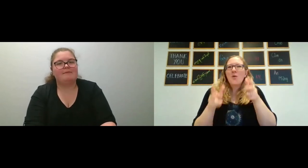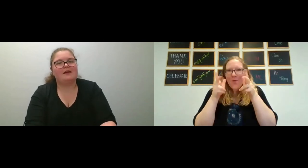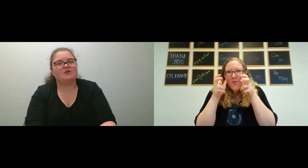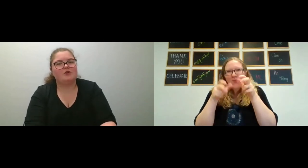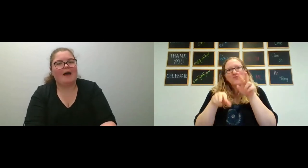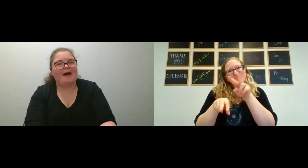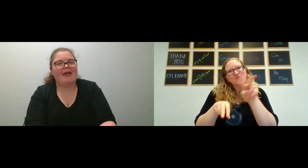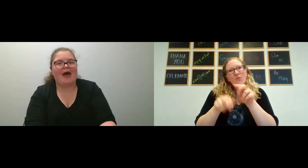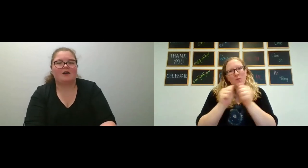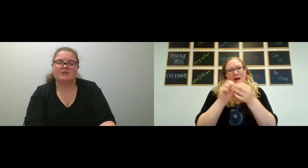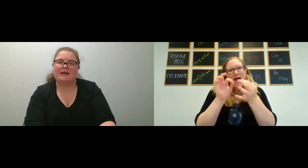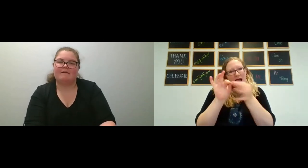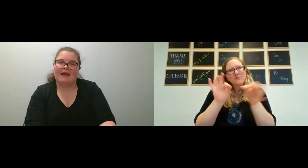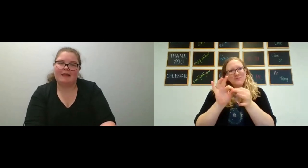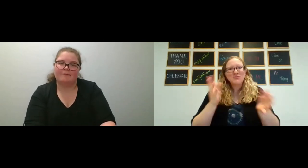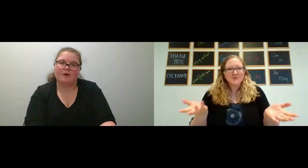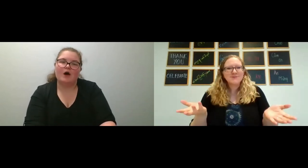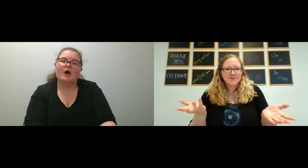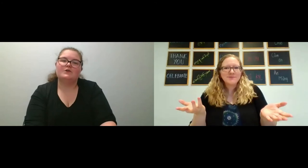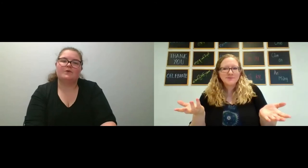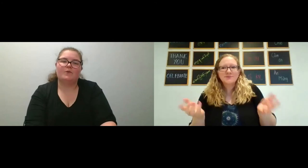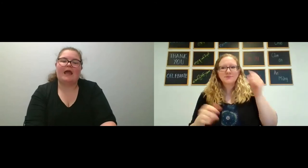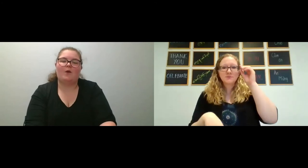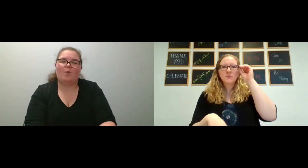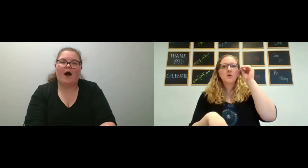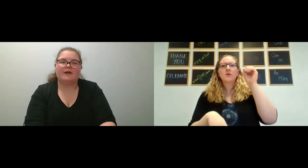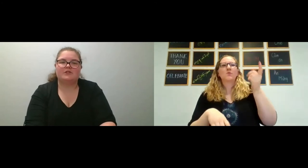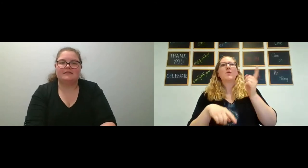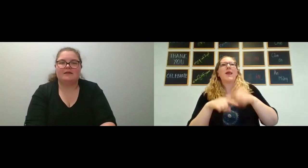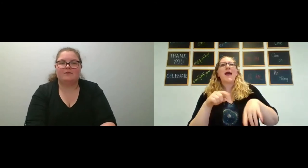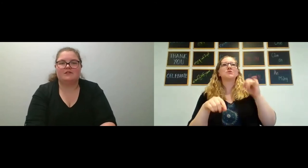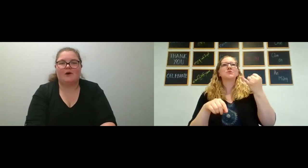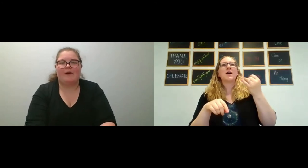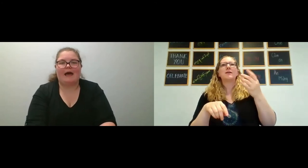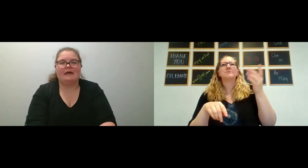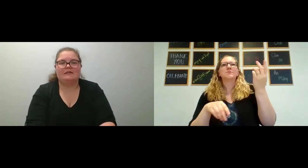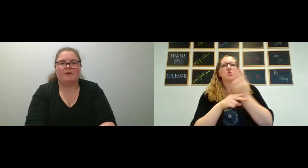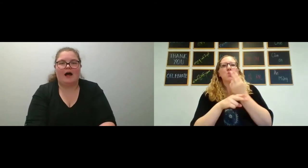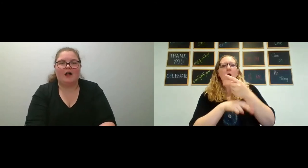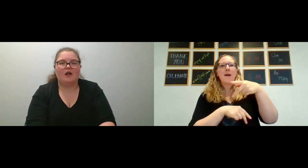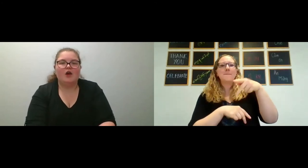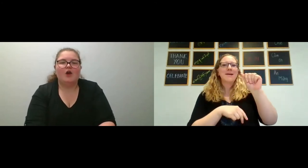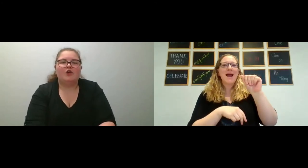make sure you have captioning available so we can watch and see what's going on as well.